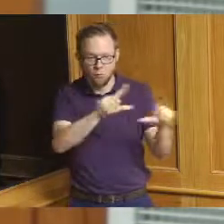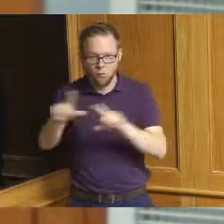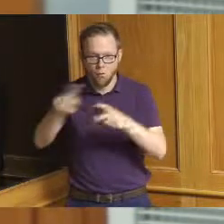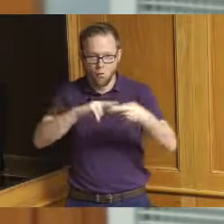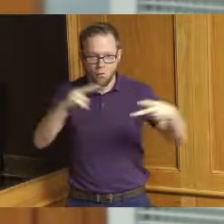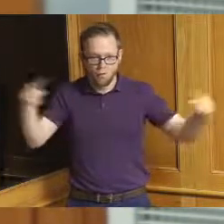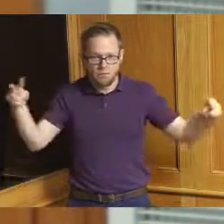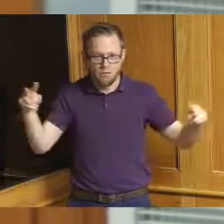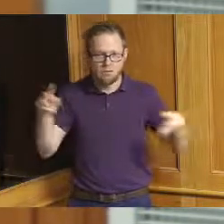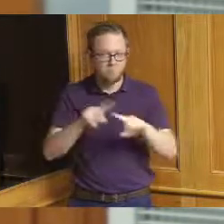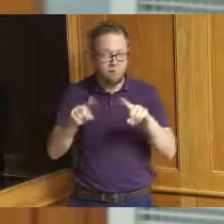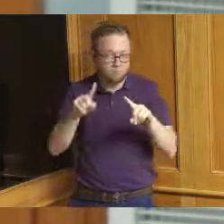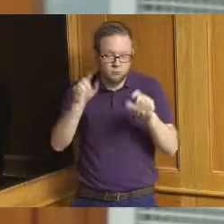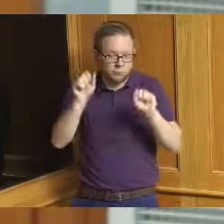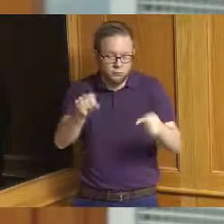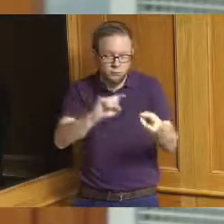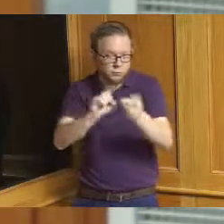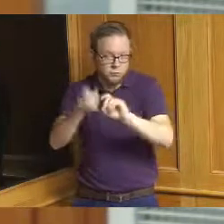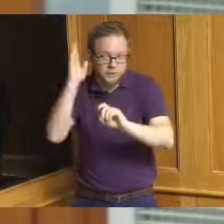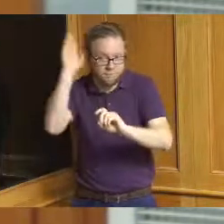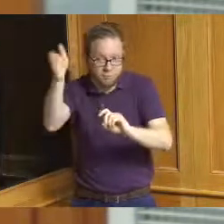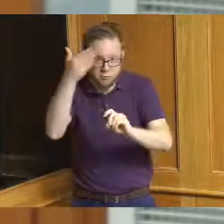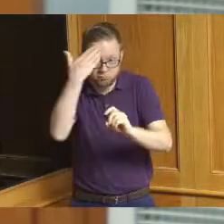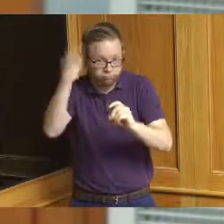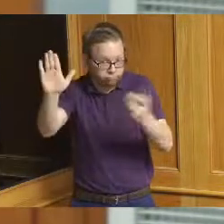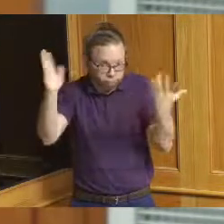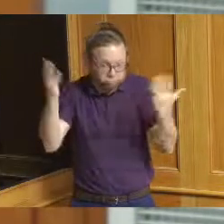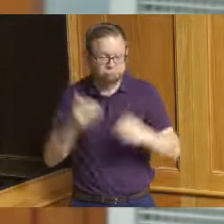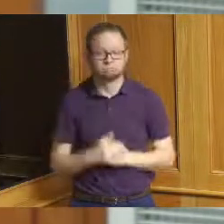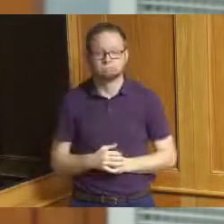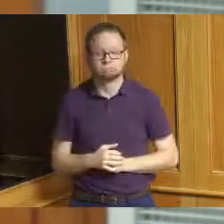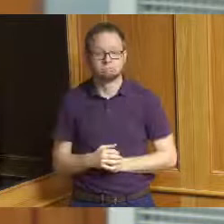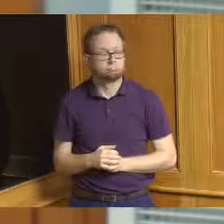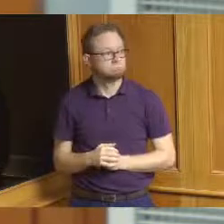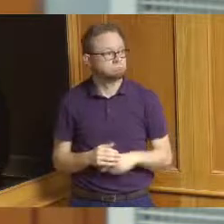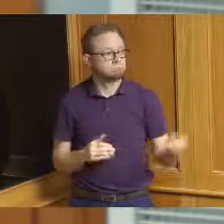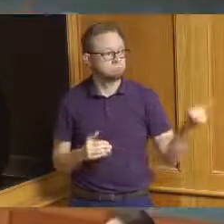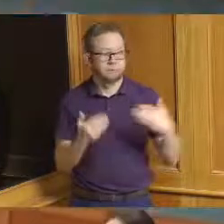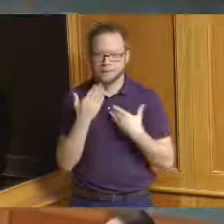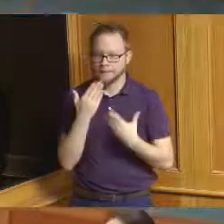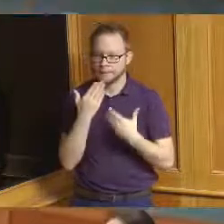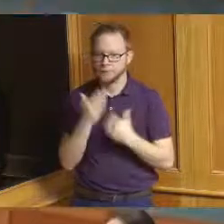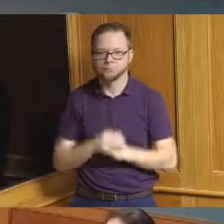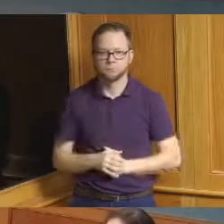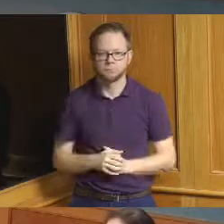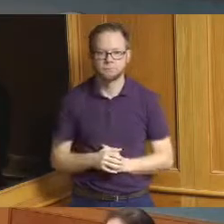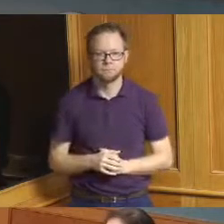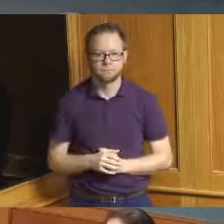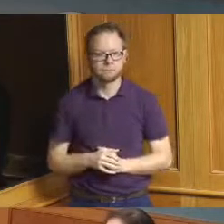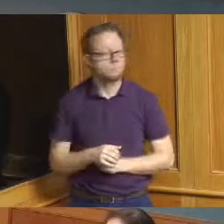always subject to change in the future okay thank you absolutely thank you Commissioner Driehaus